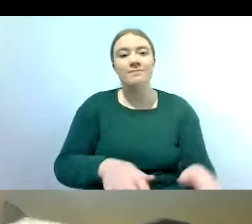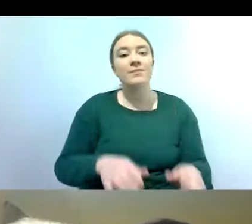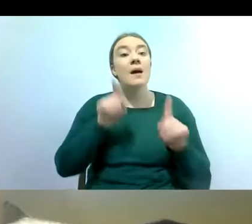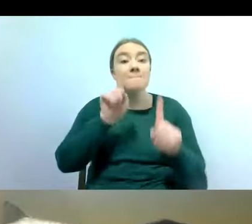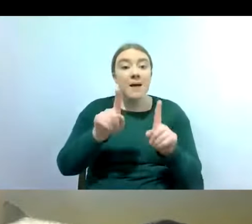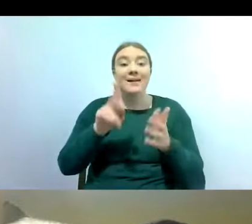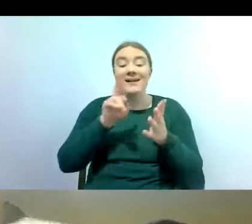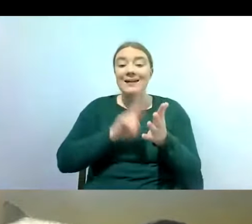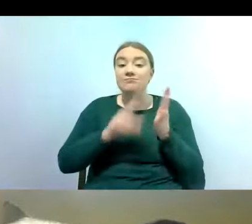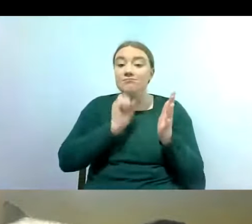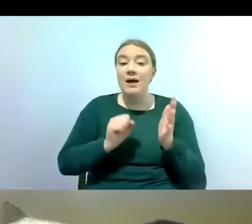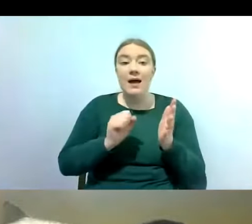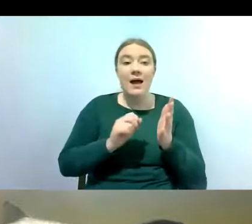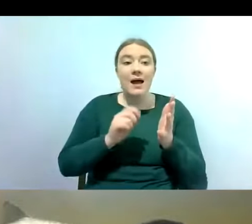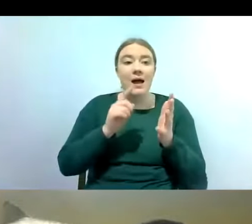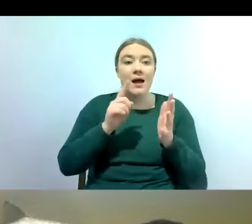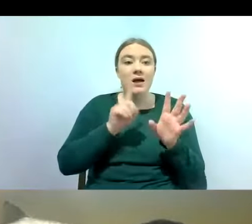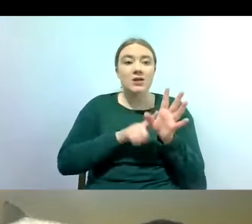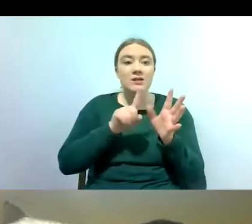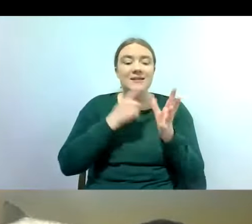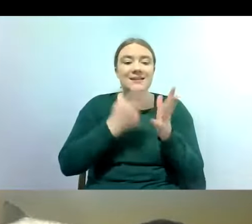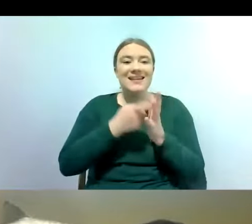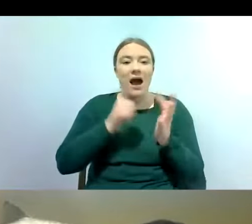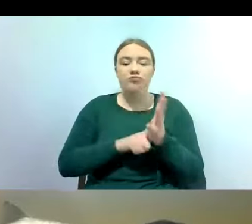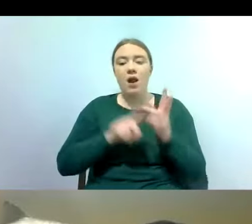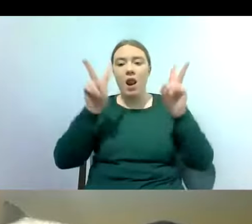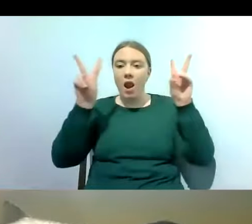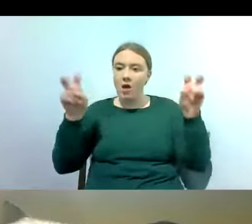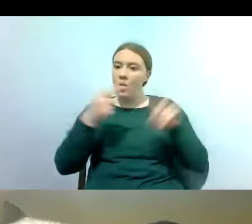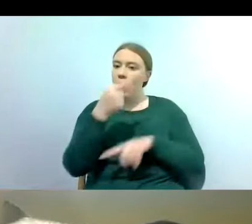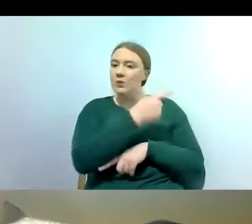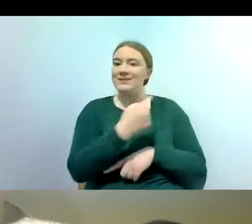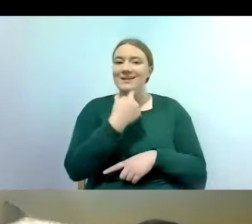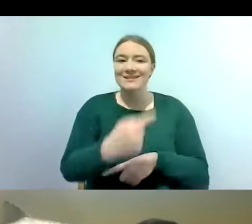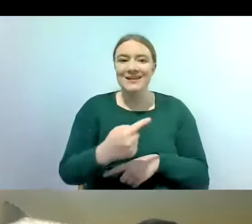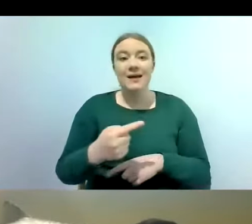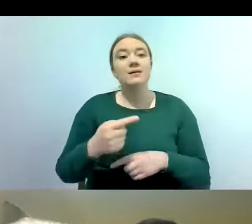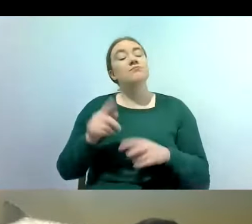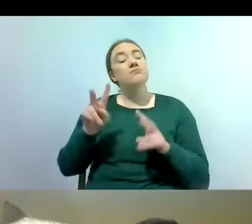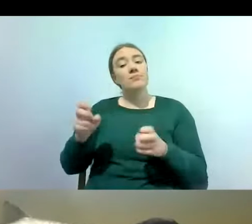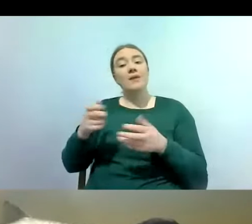he described it much more poetically than i could in the language of the fishermen the shad are said